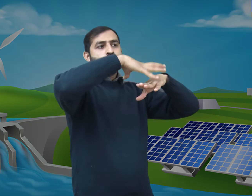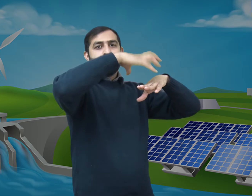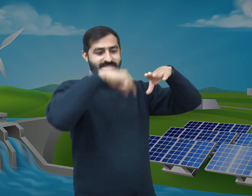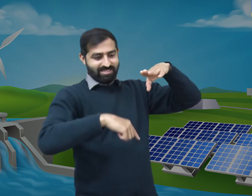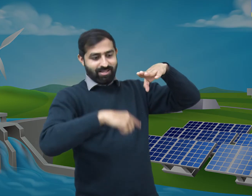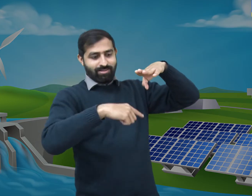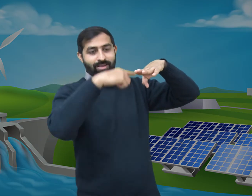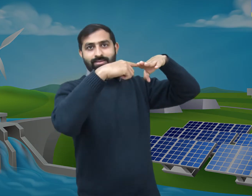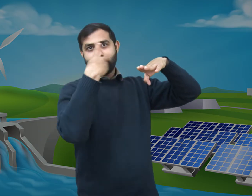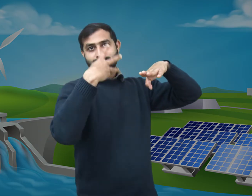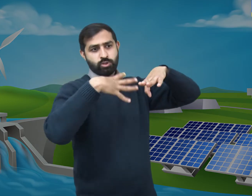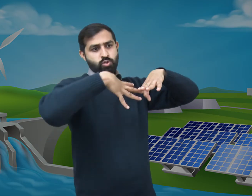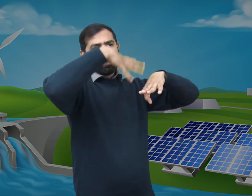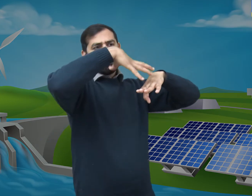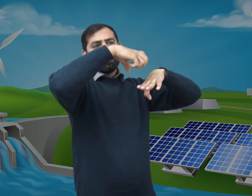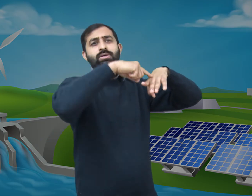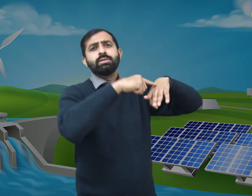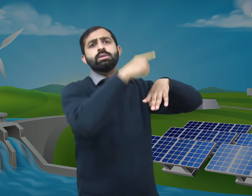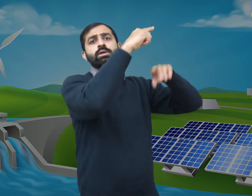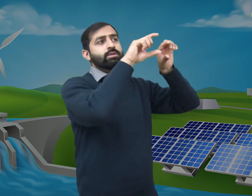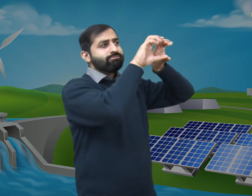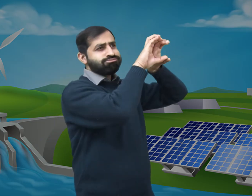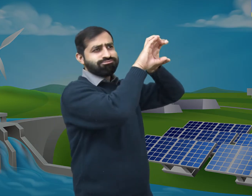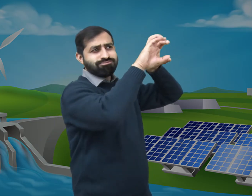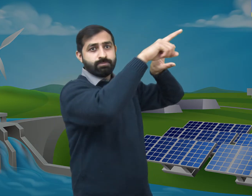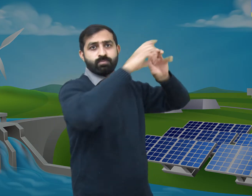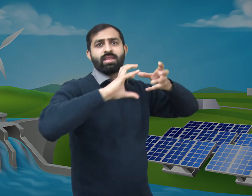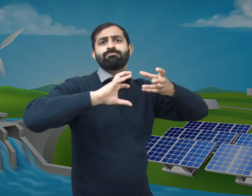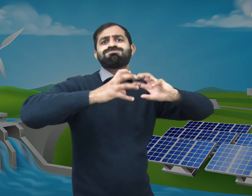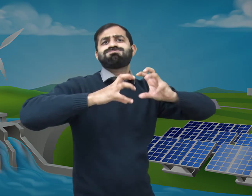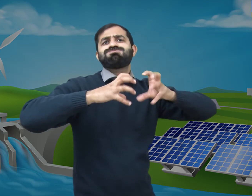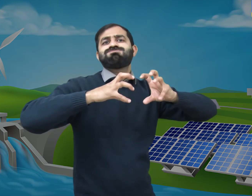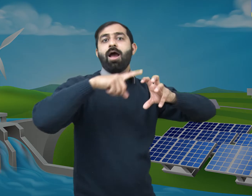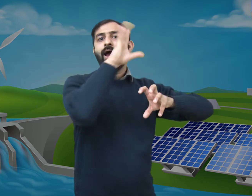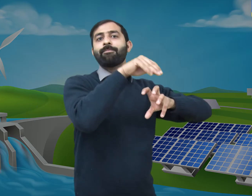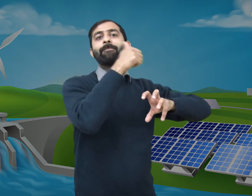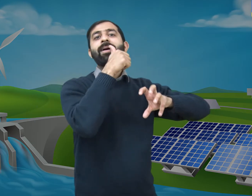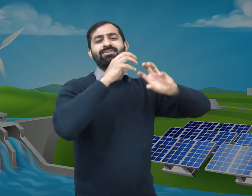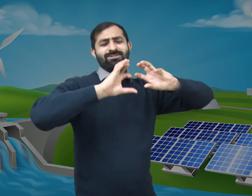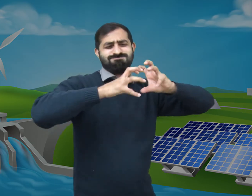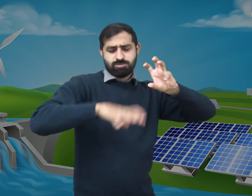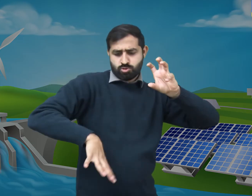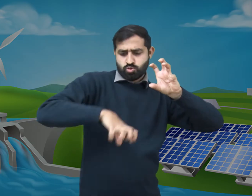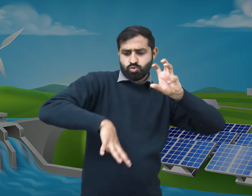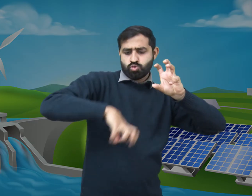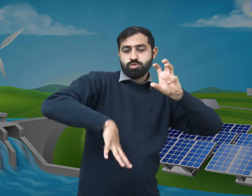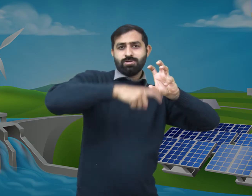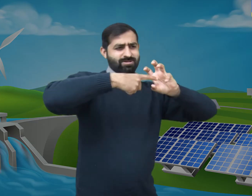Another part of the system is a steam turbine generator. It converts the heat energy captured by the steam into electrical energy.